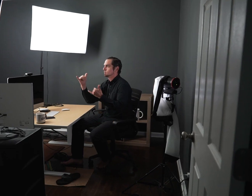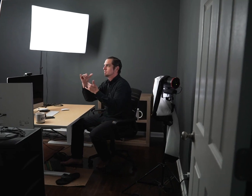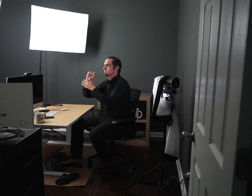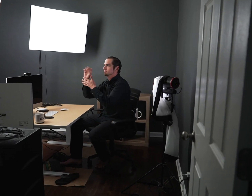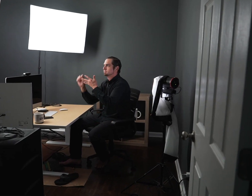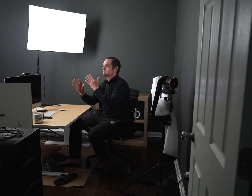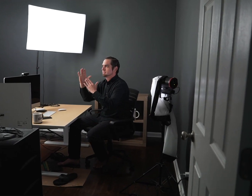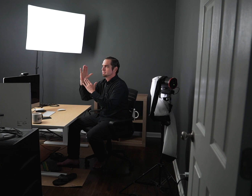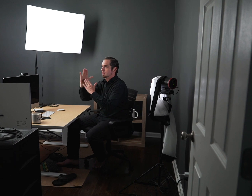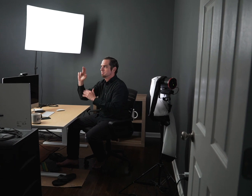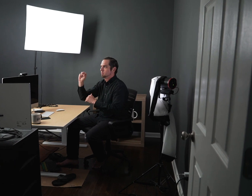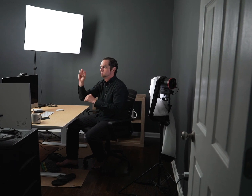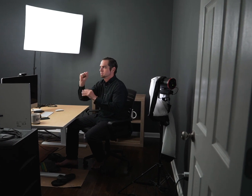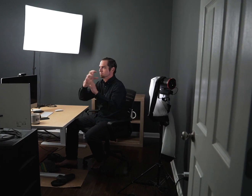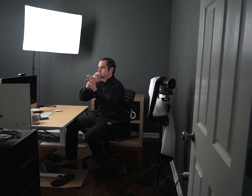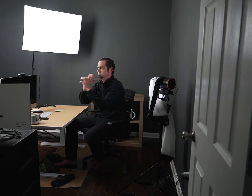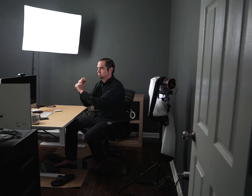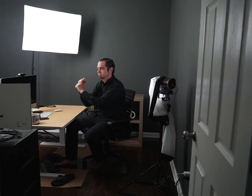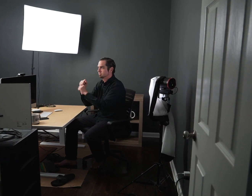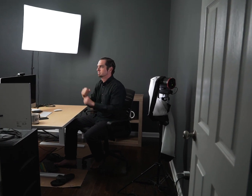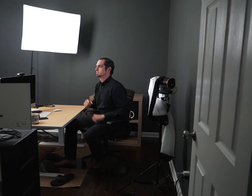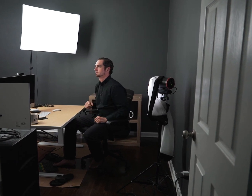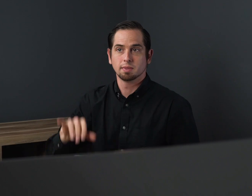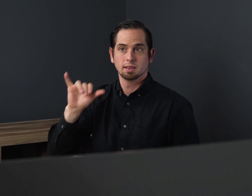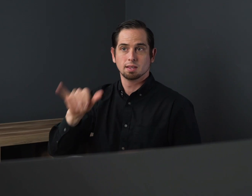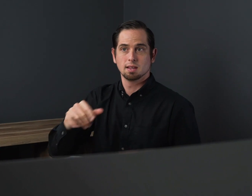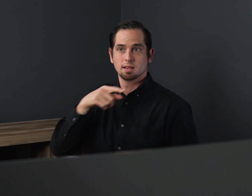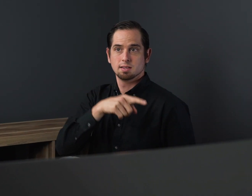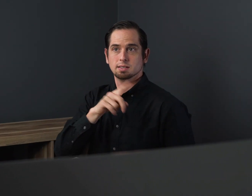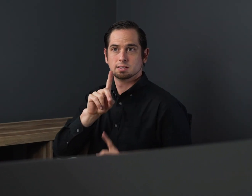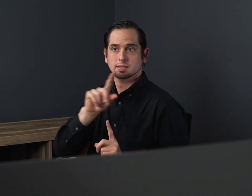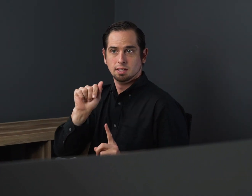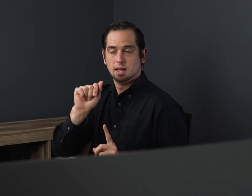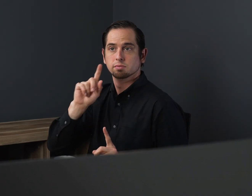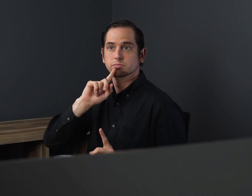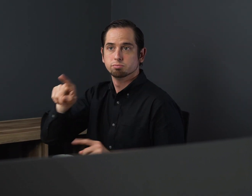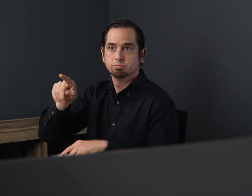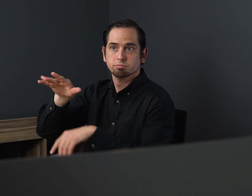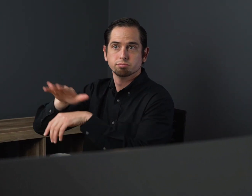Here are today's top news briefs." (Female narrator) This is Alex Abenchuchan,